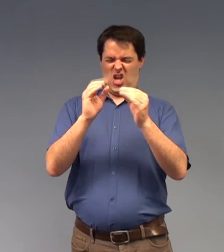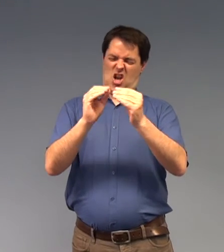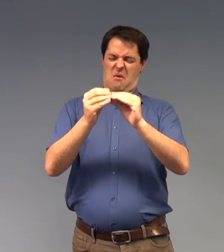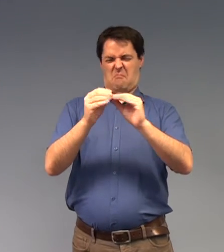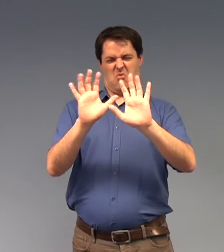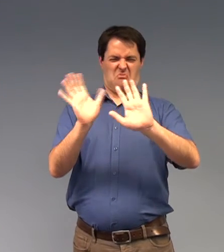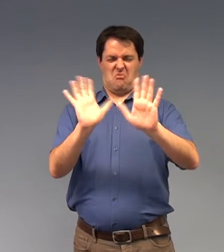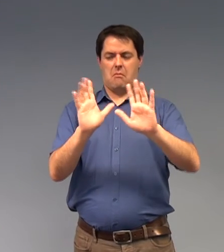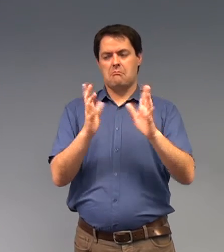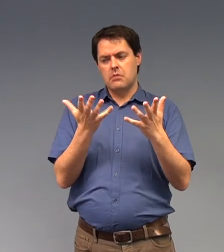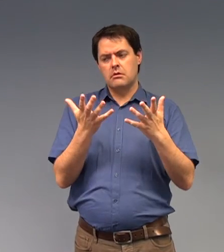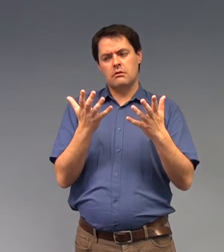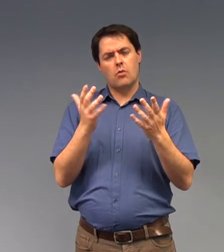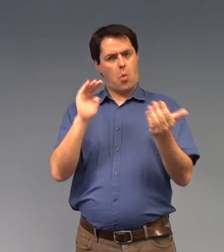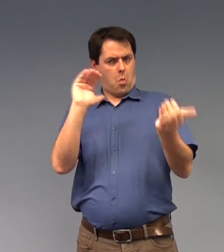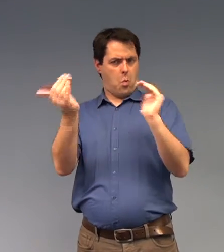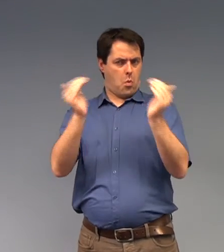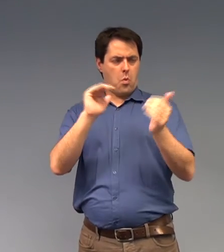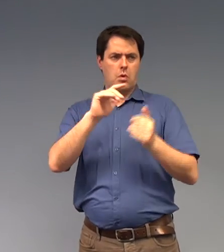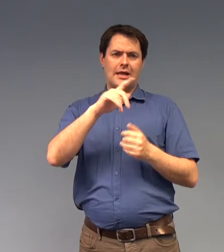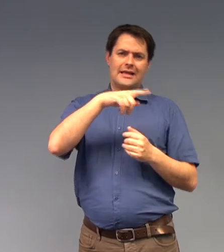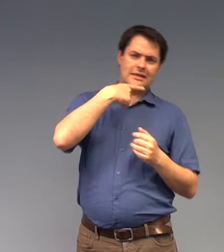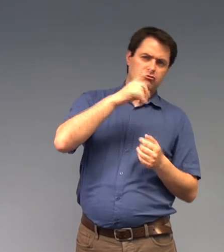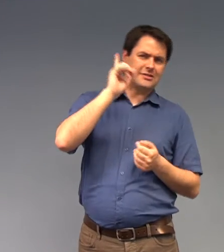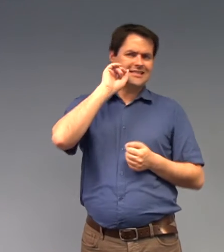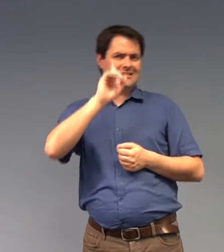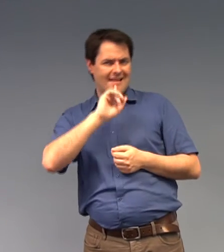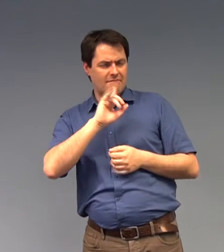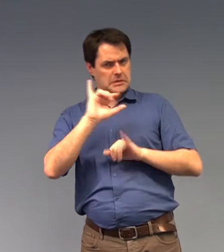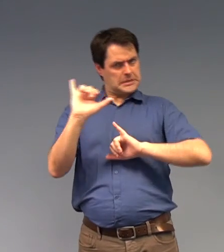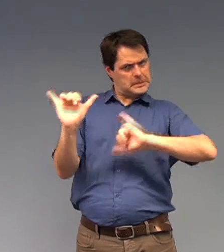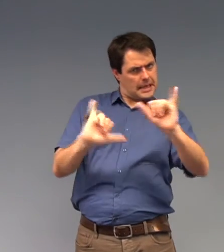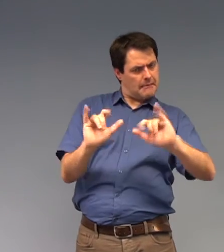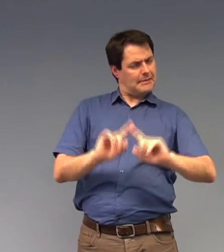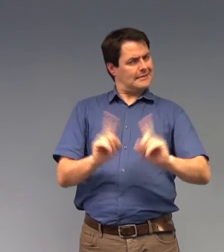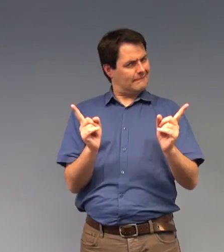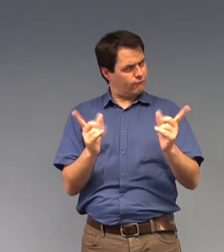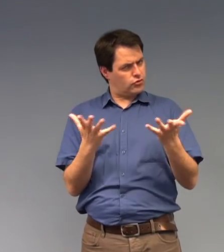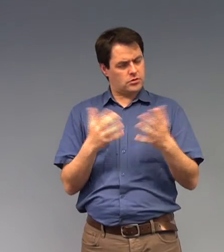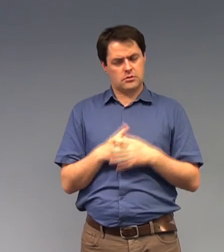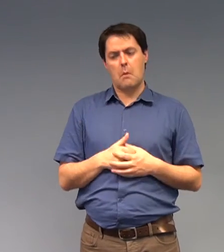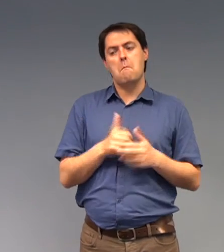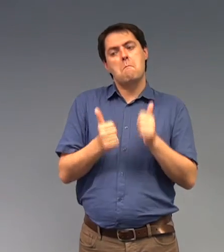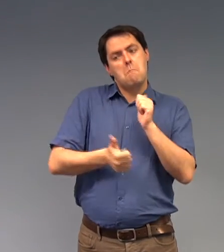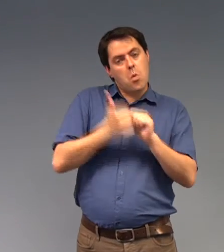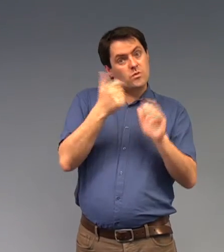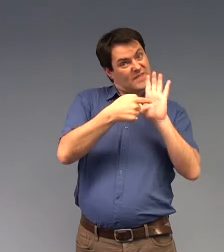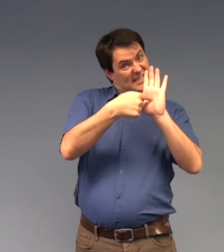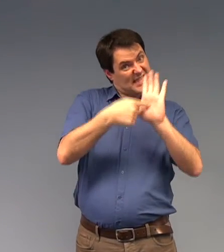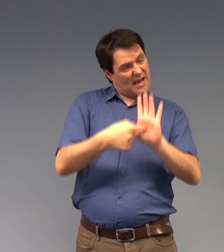as opposed to L2 users. So, I've given you some examples of my data.